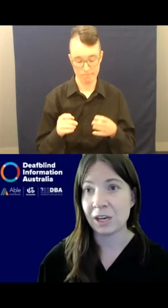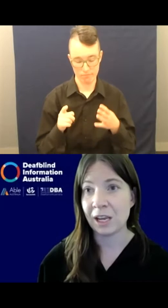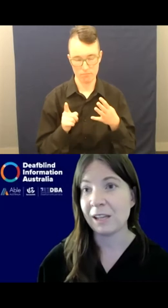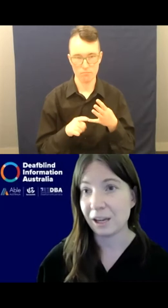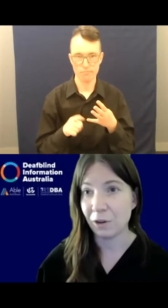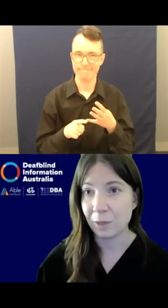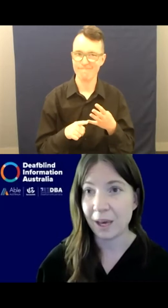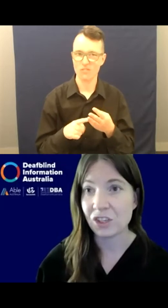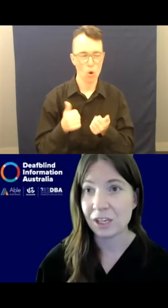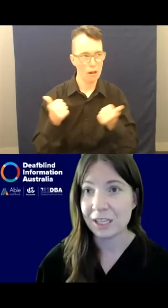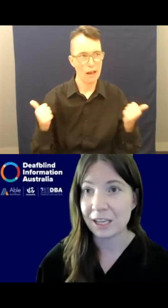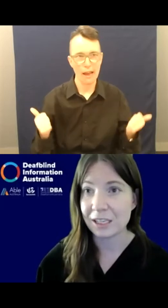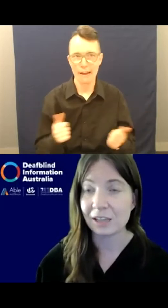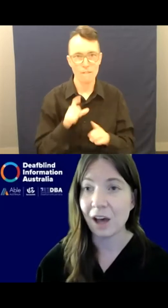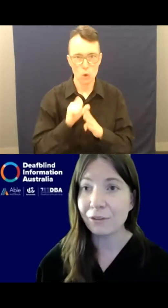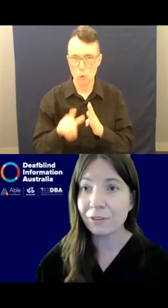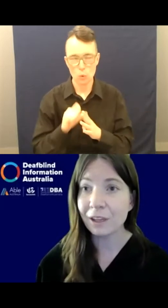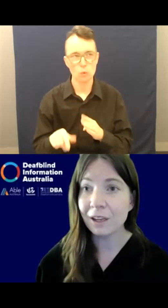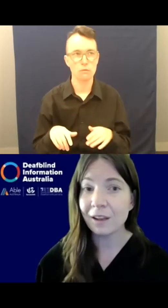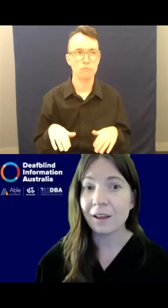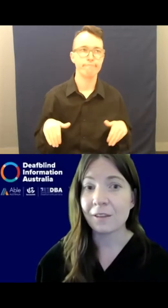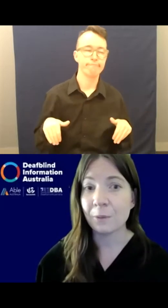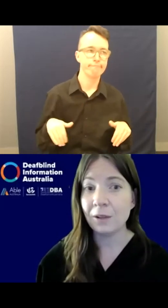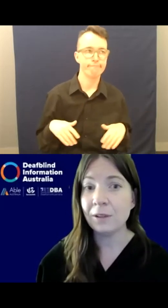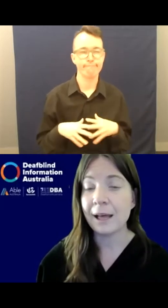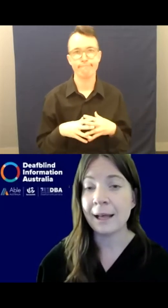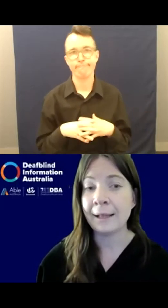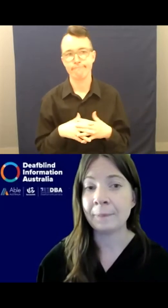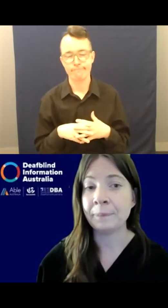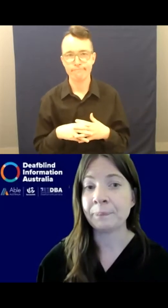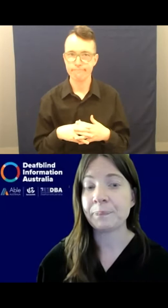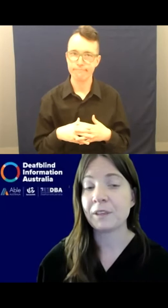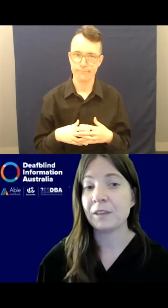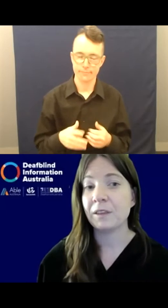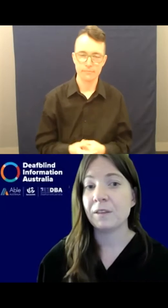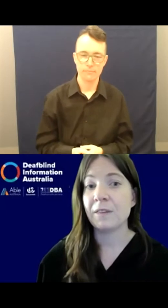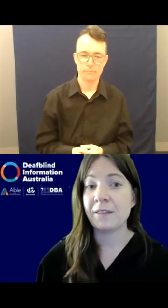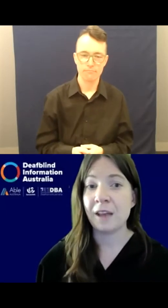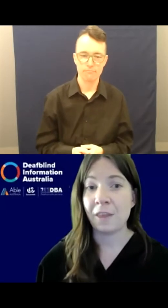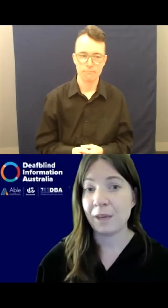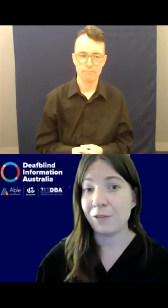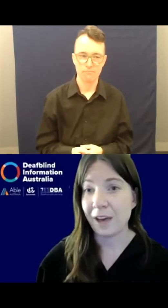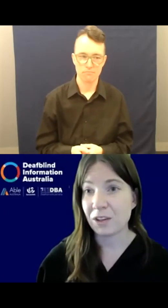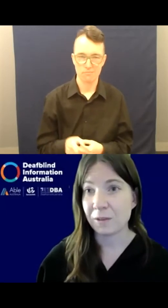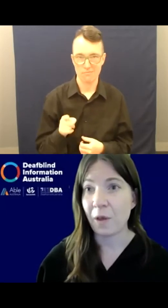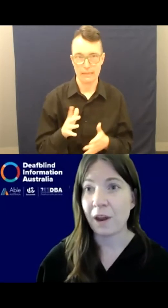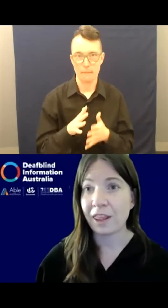lack of occupation in day-to-day life as well. So that's another big factor as well that I think